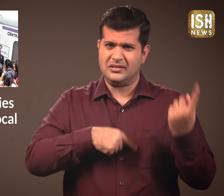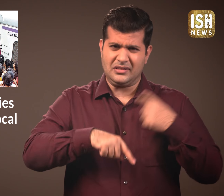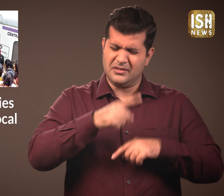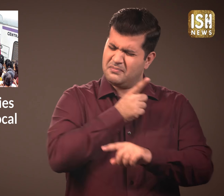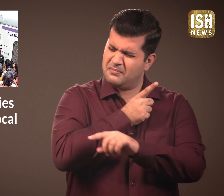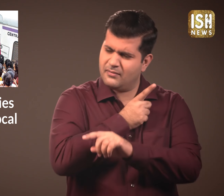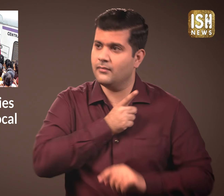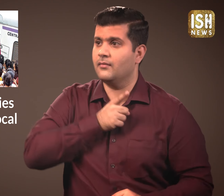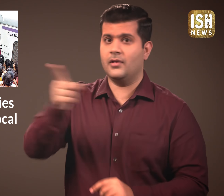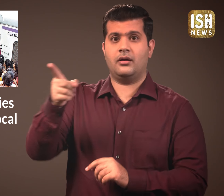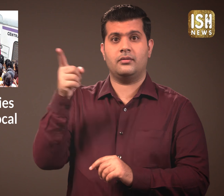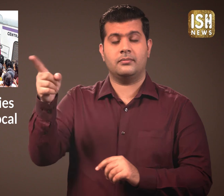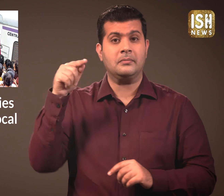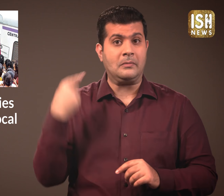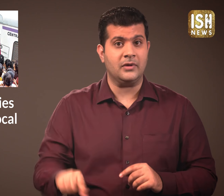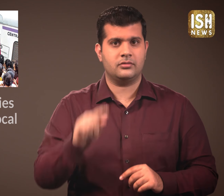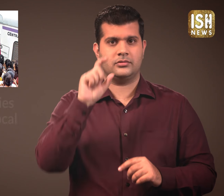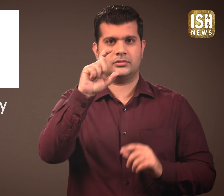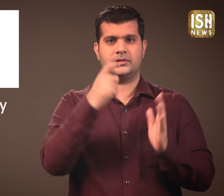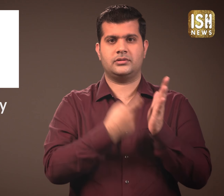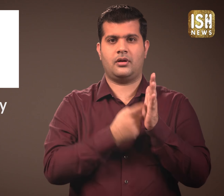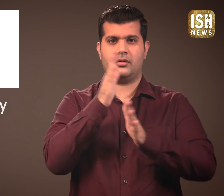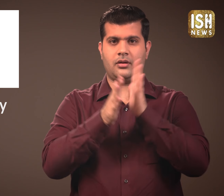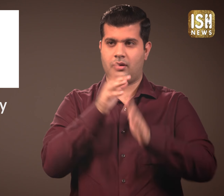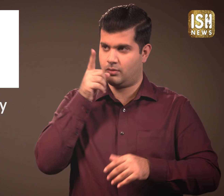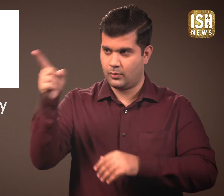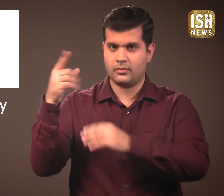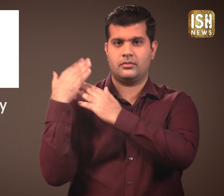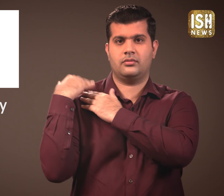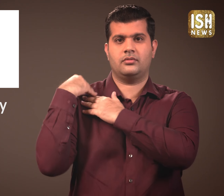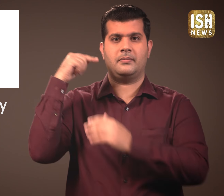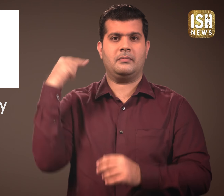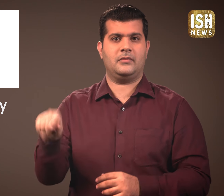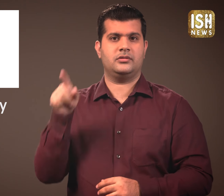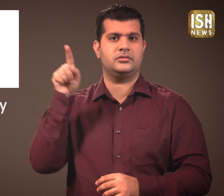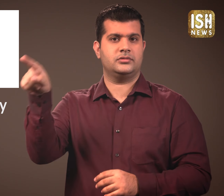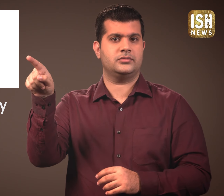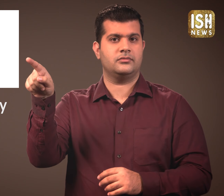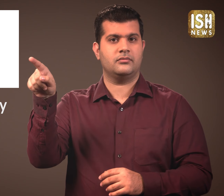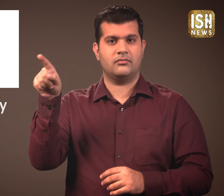They blamed the Central Railways and said it was their mistake.